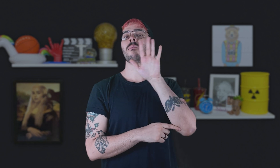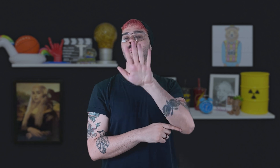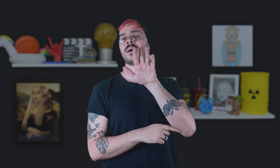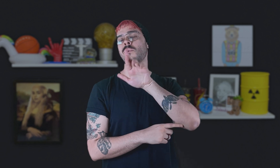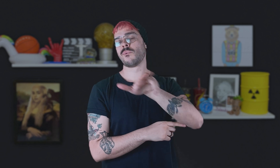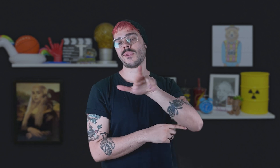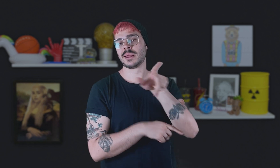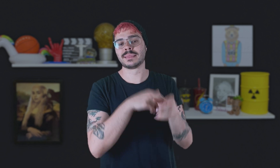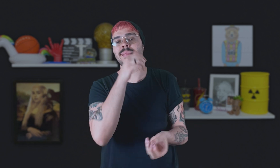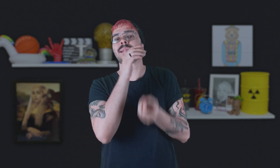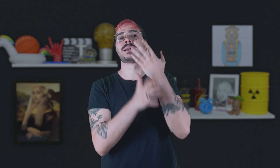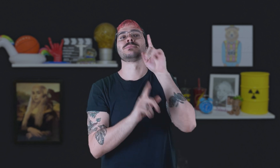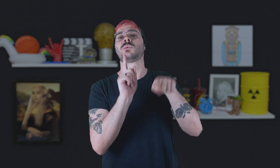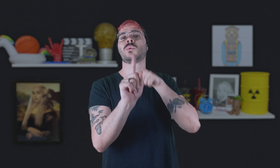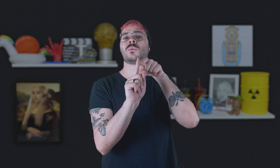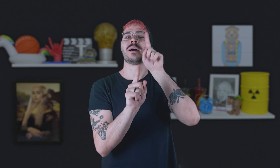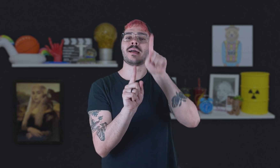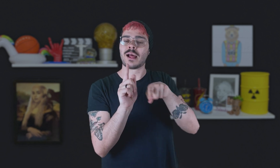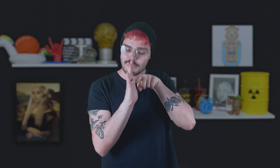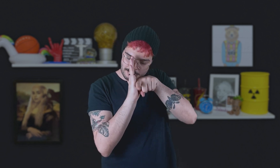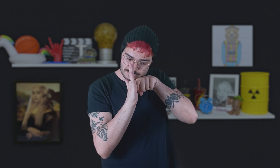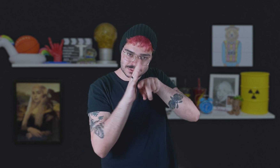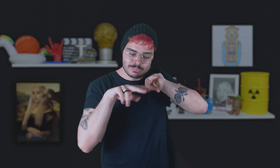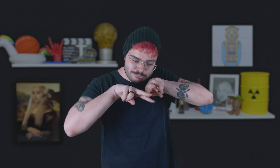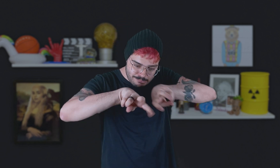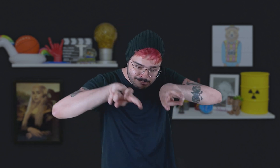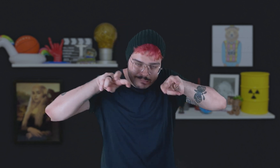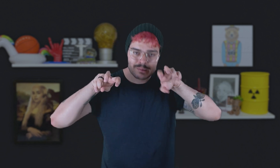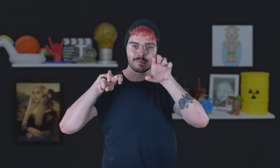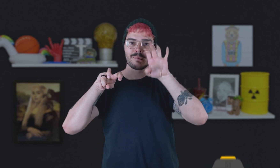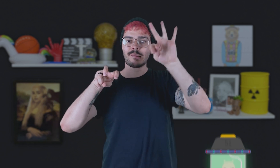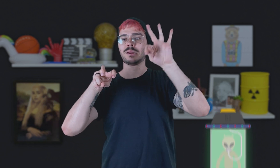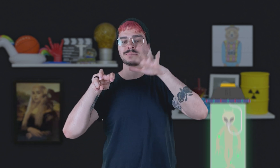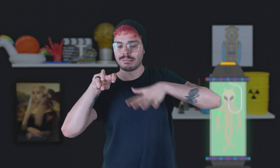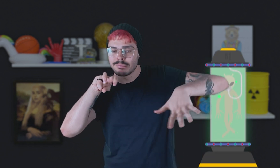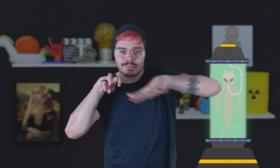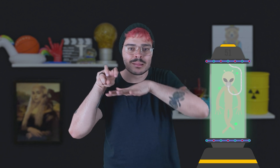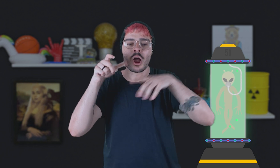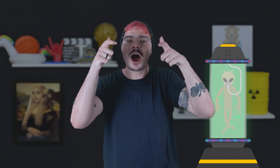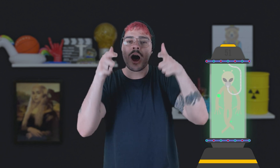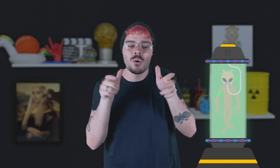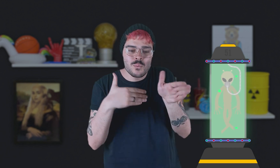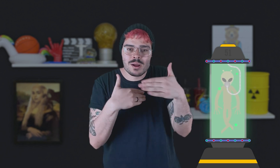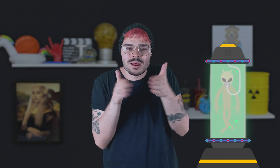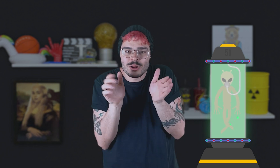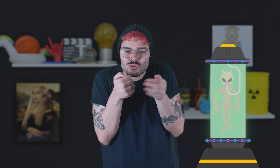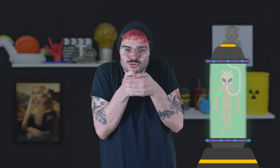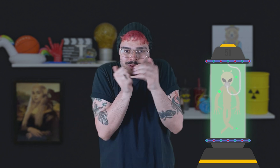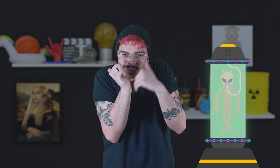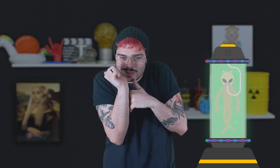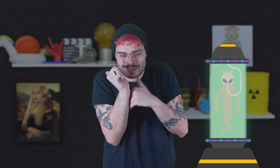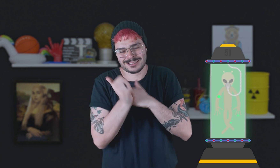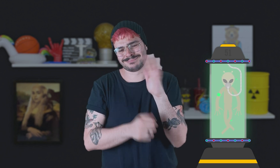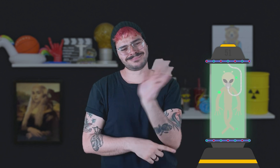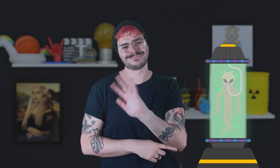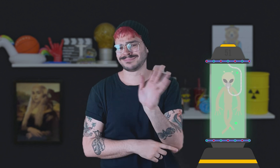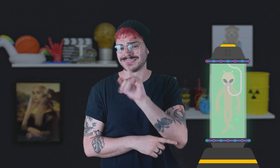they didn't do scientific experiments with aliens in a secret laboratory,